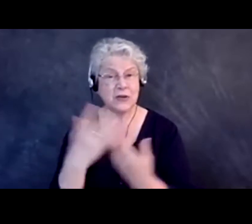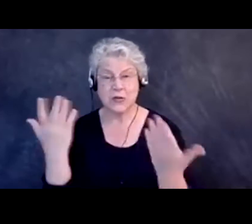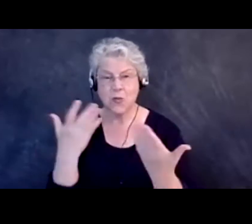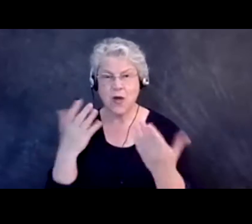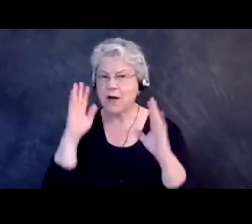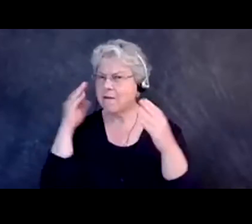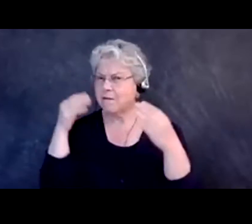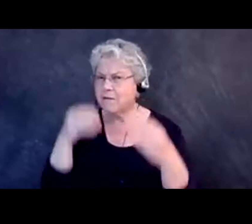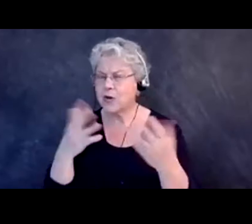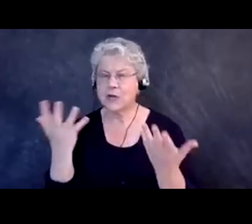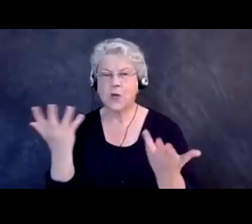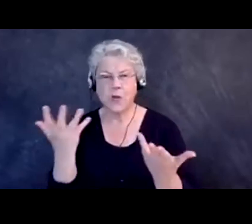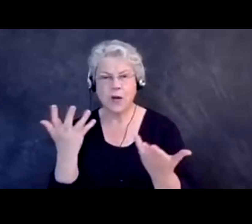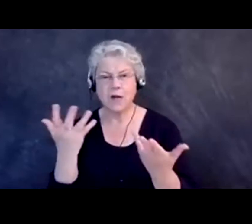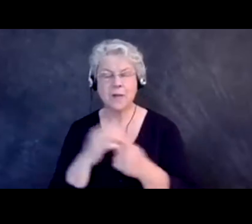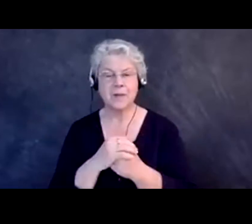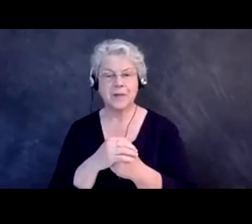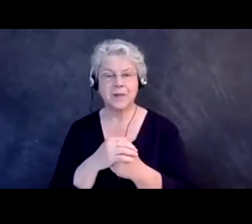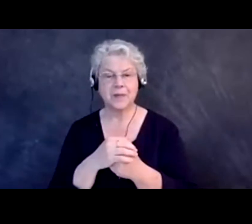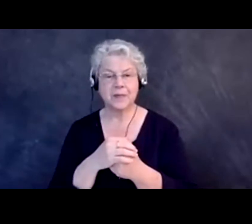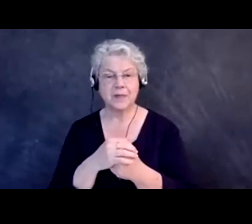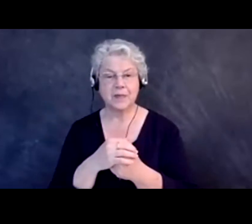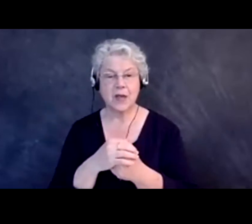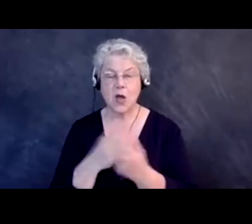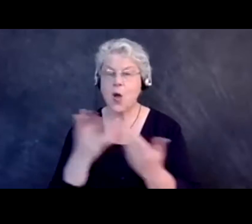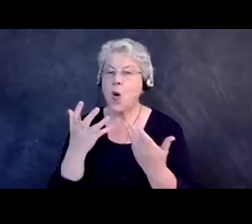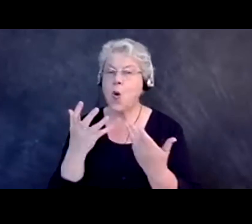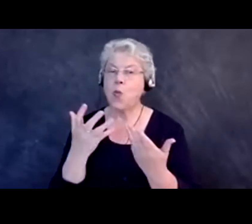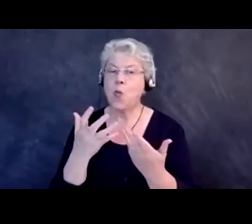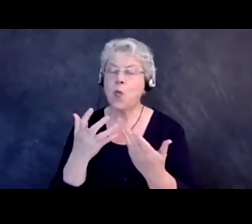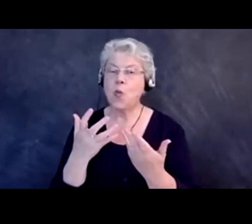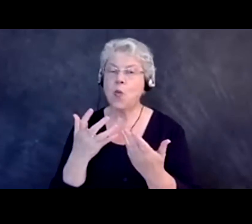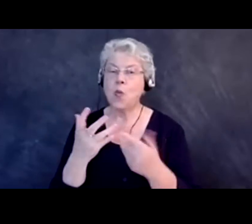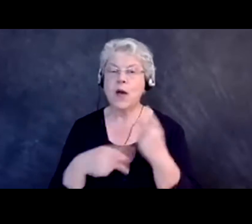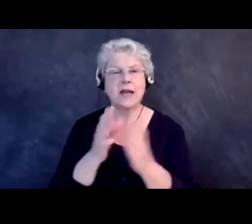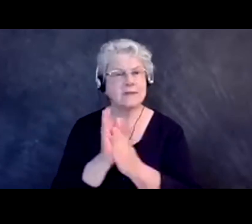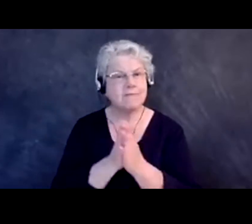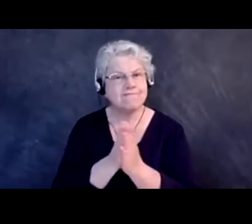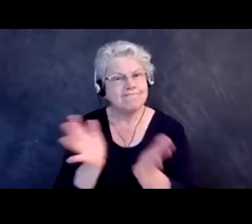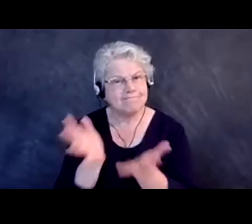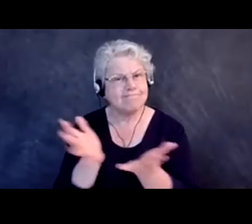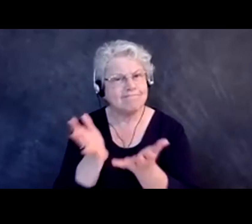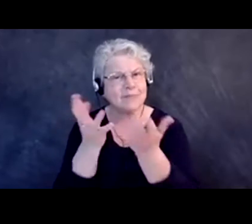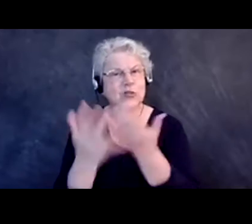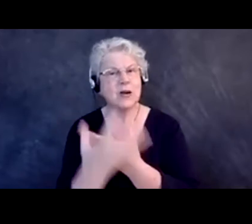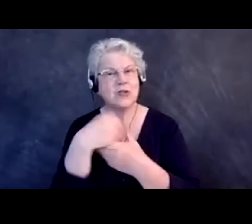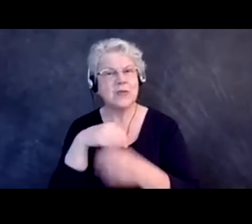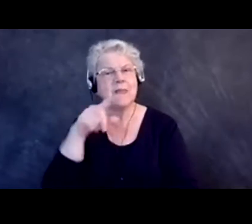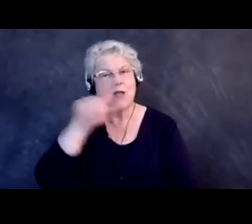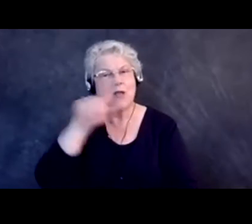What kind of incentive could you give them to participate? What would they really need? You